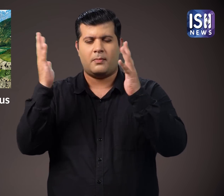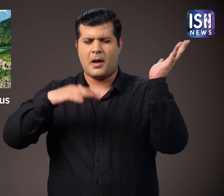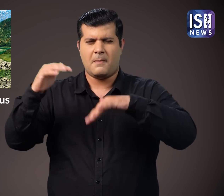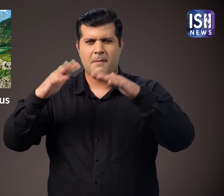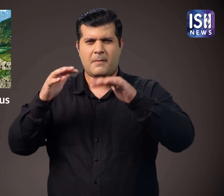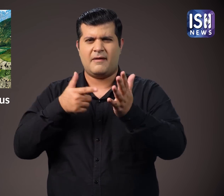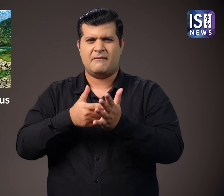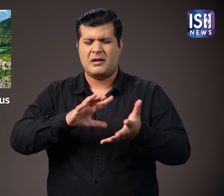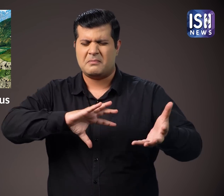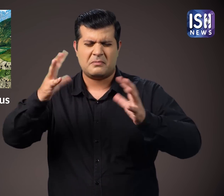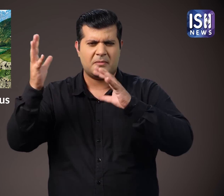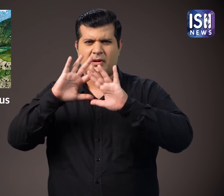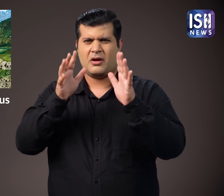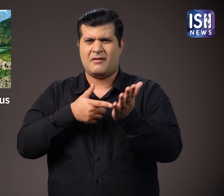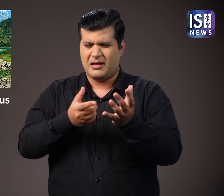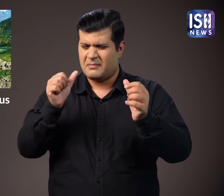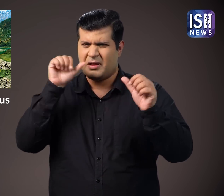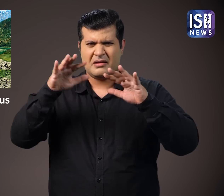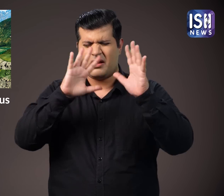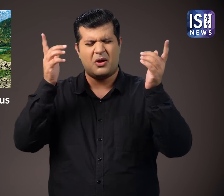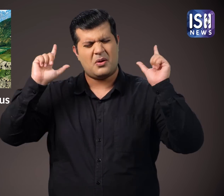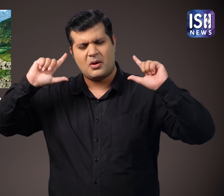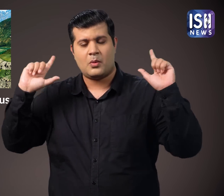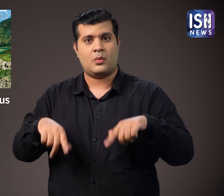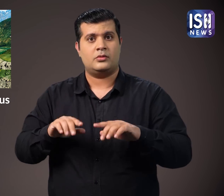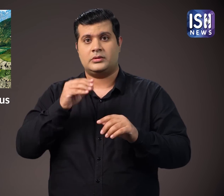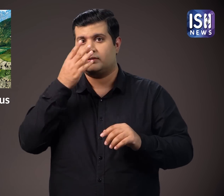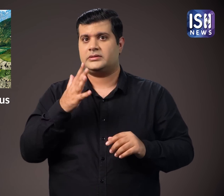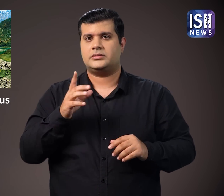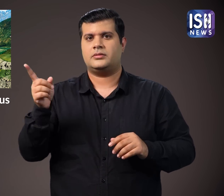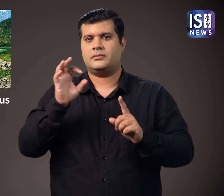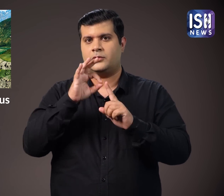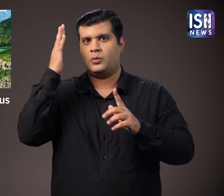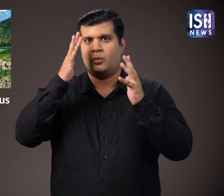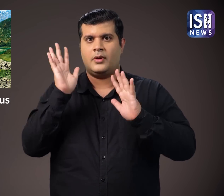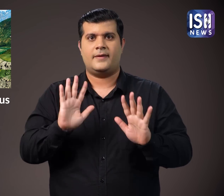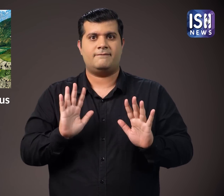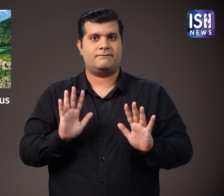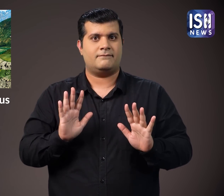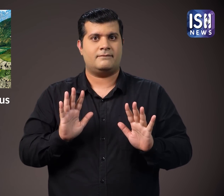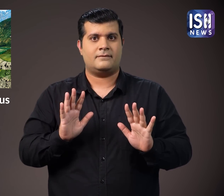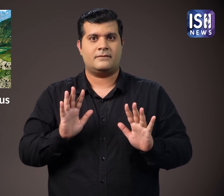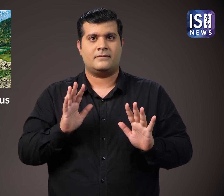Pakistan is worried as homes would be destroyed, agriculture devastated, and massive losses will be incurred—it won’t be easy.